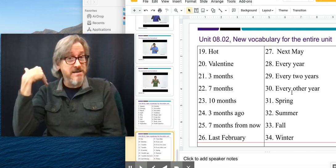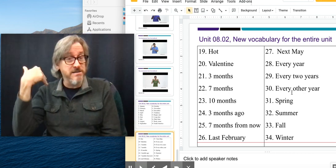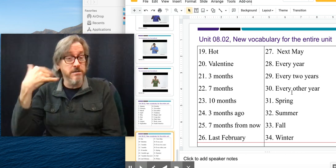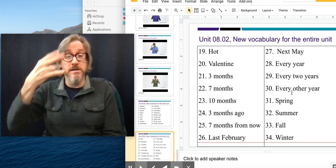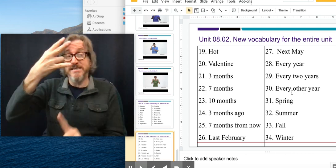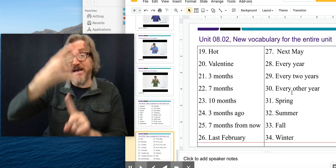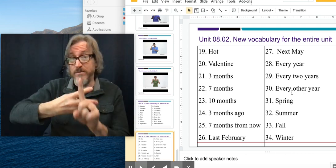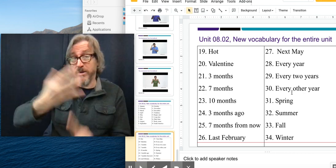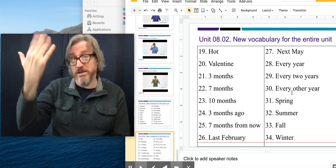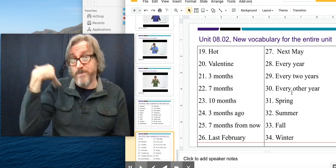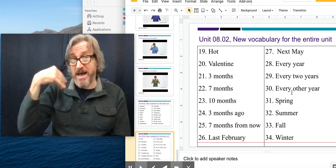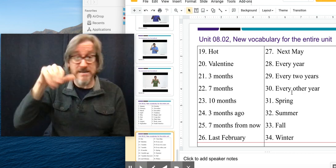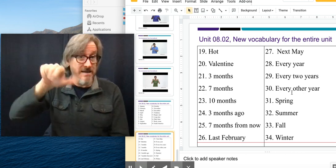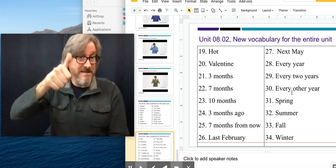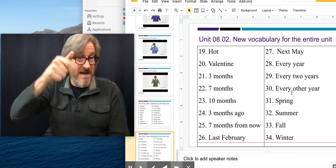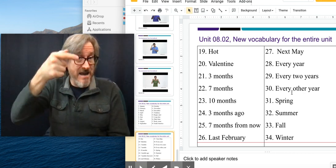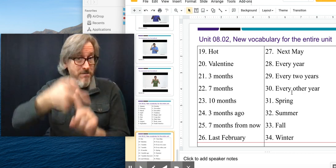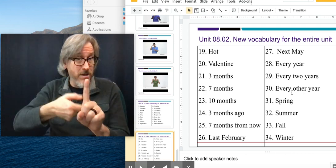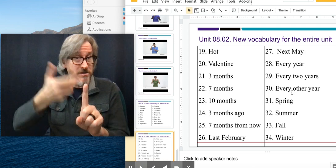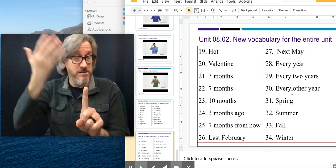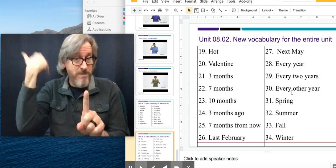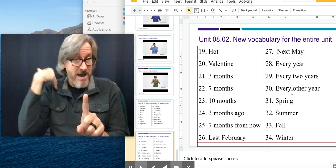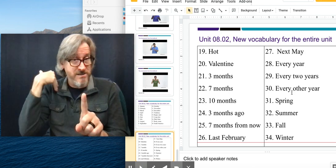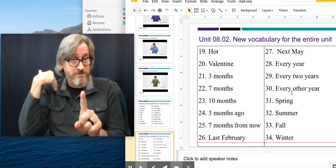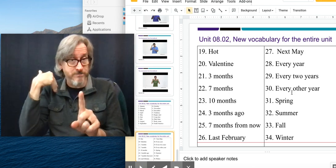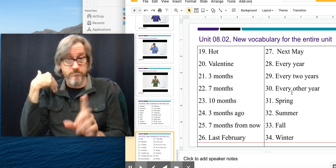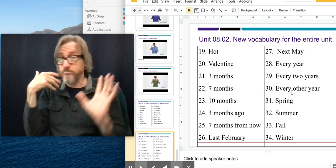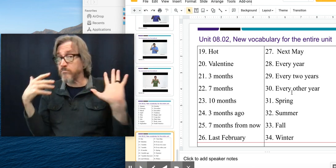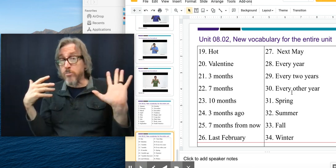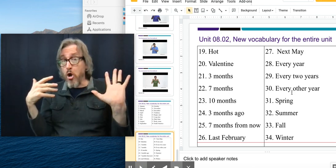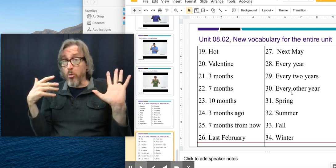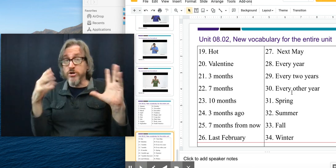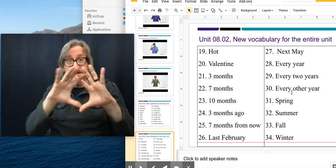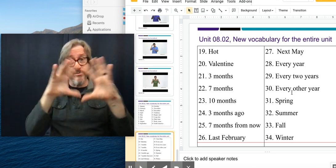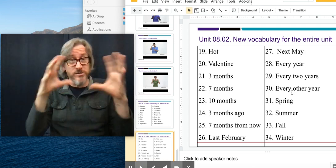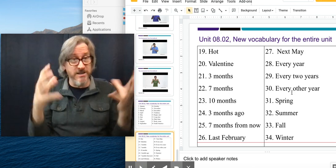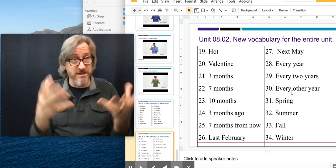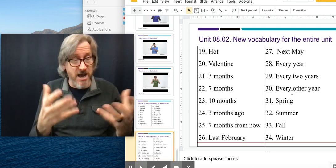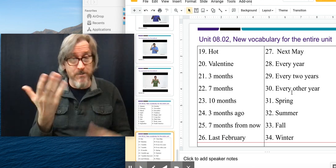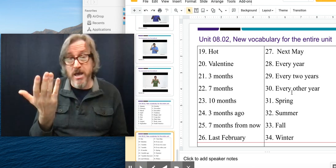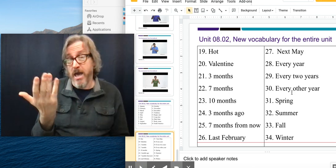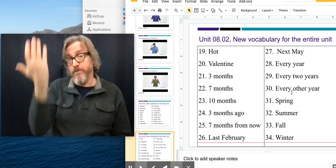passed seven months passed ten months passed all we're doing is we're saying the time and